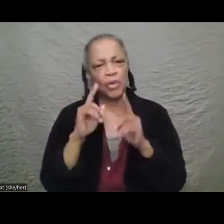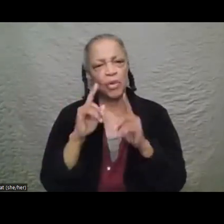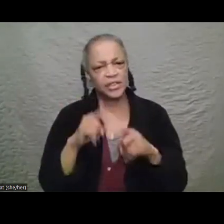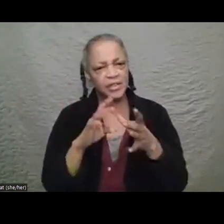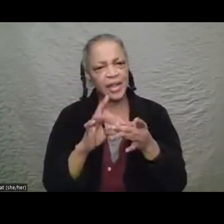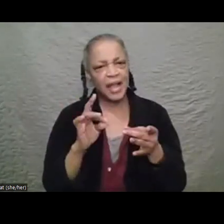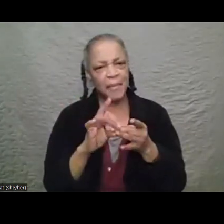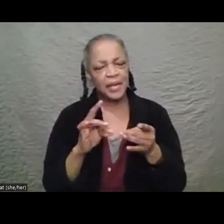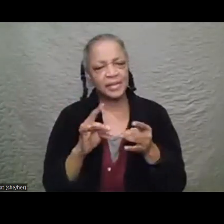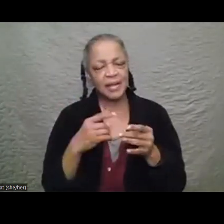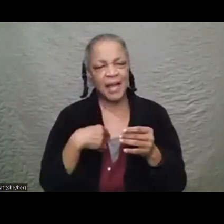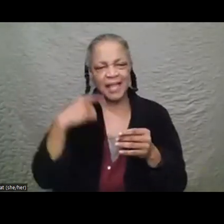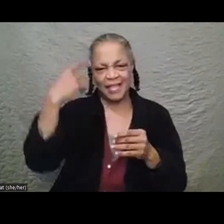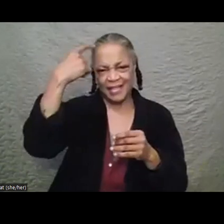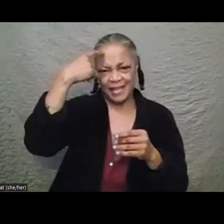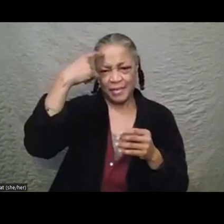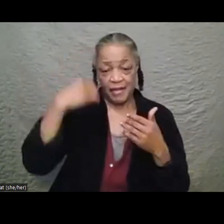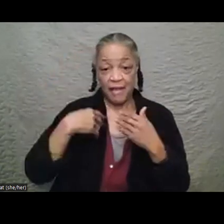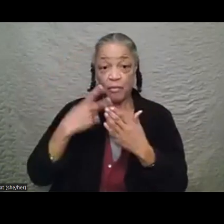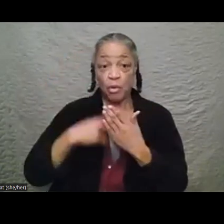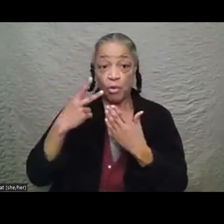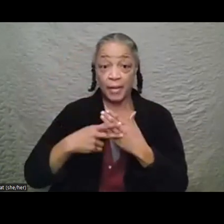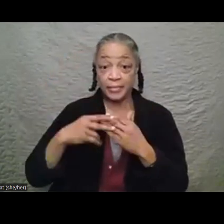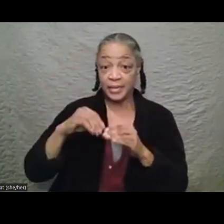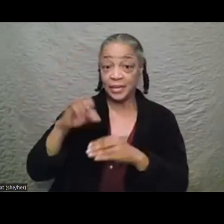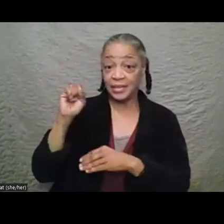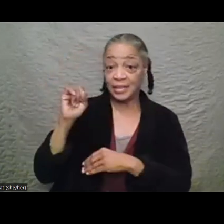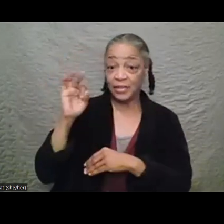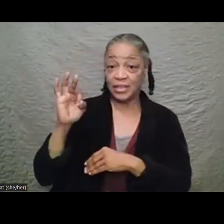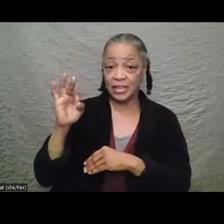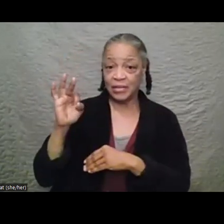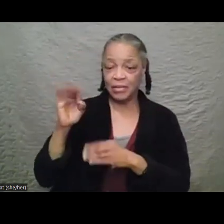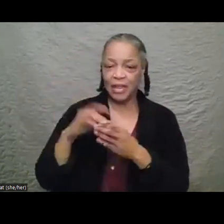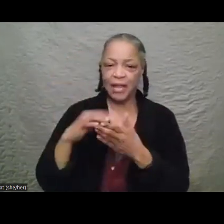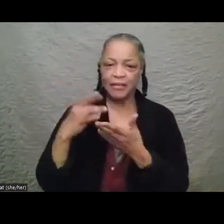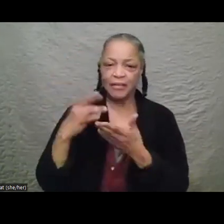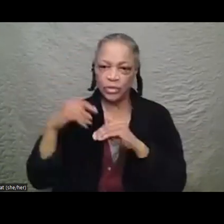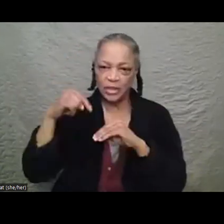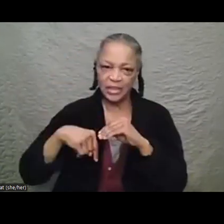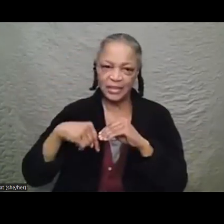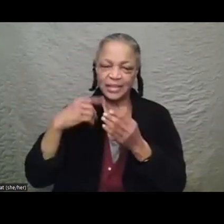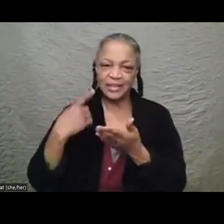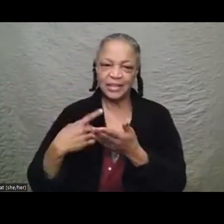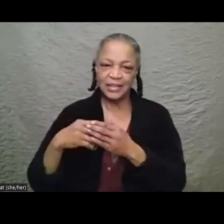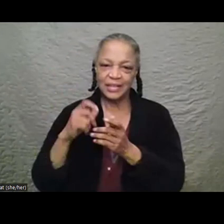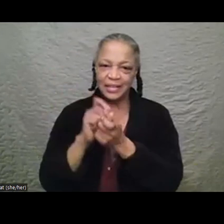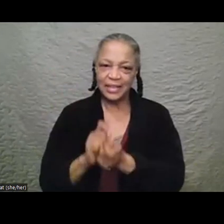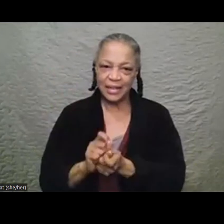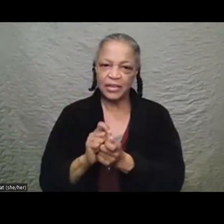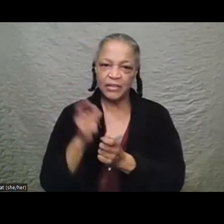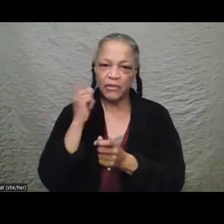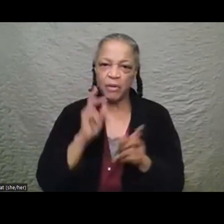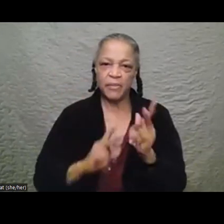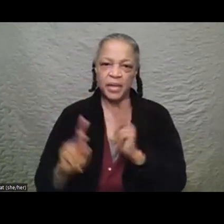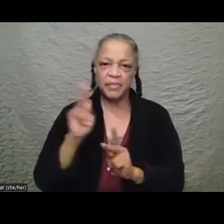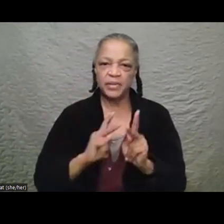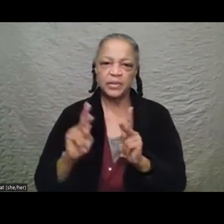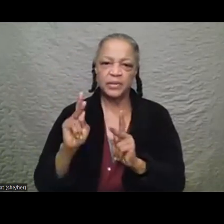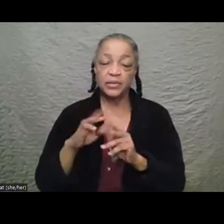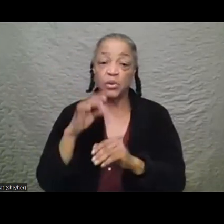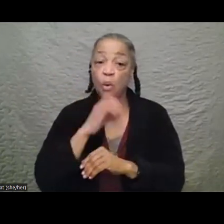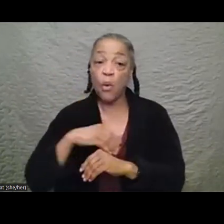I believe there is a program in San Francisco, and I will get more details for people who